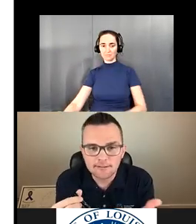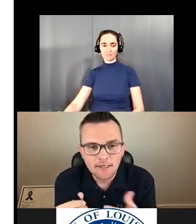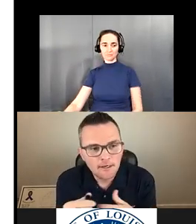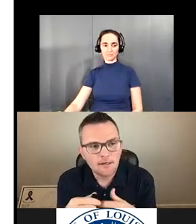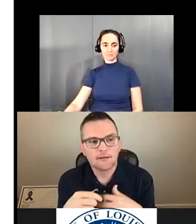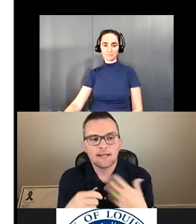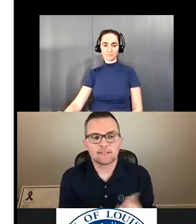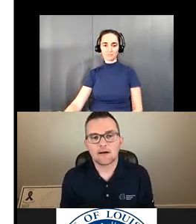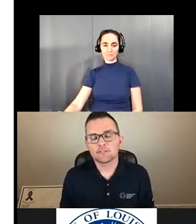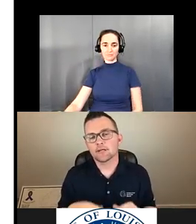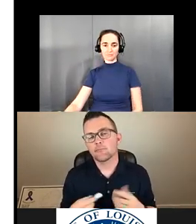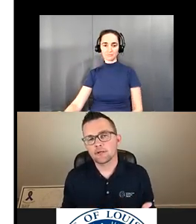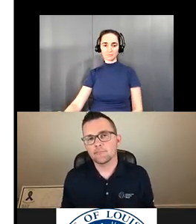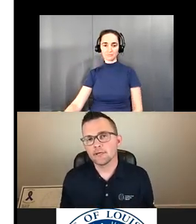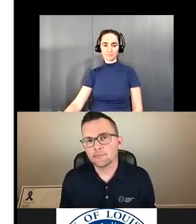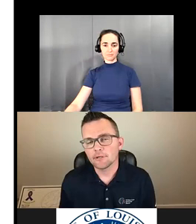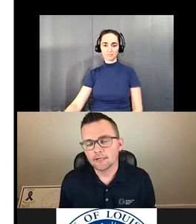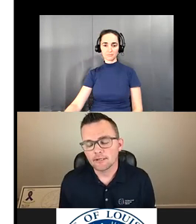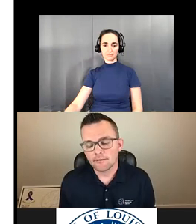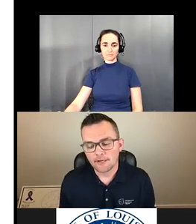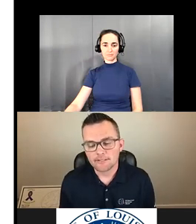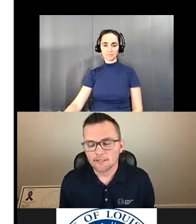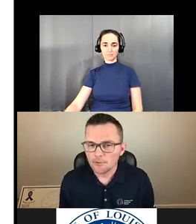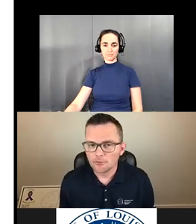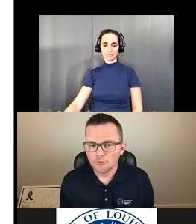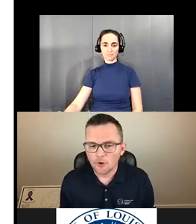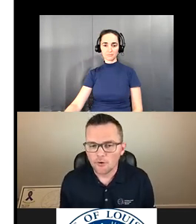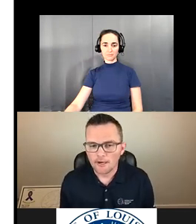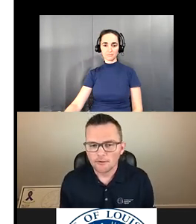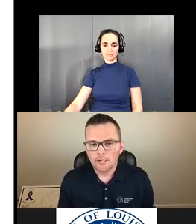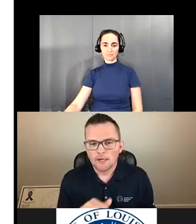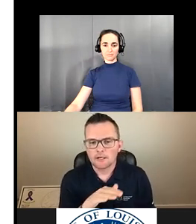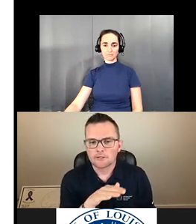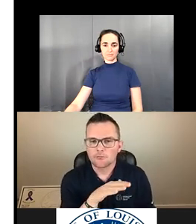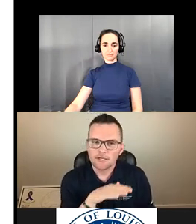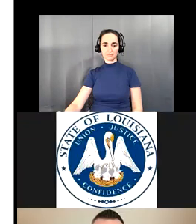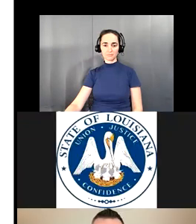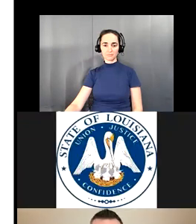15:49:33 That is obviously big big big thing to let people know about. So make sure you're,